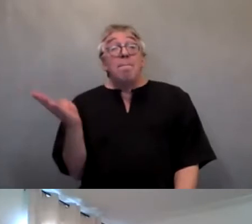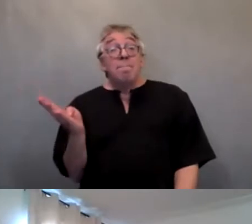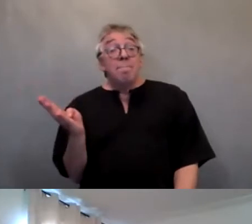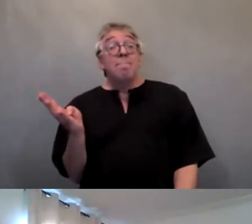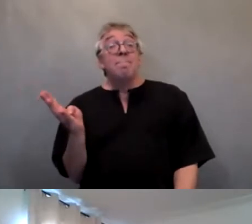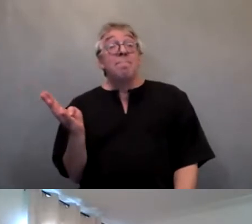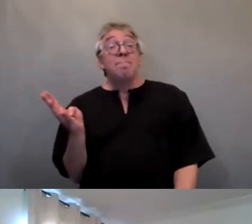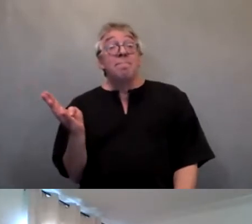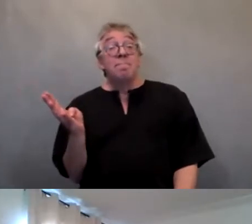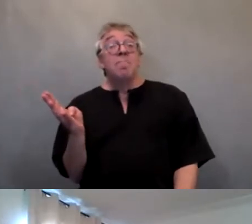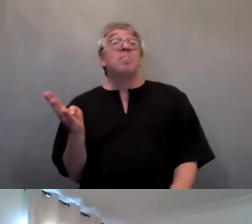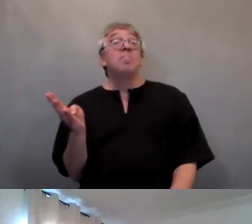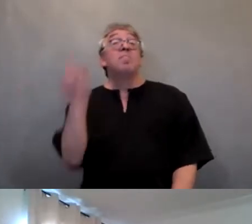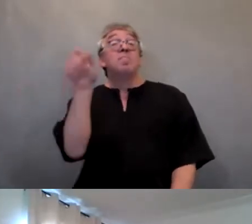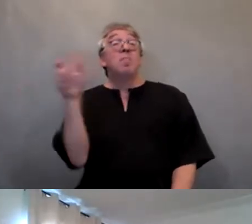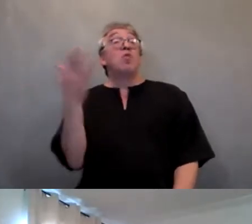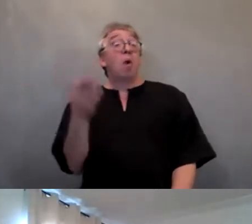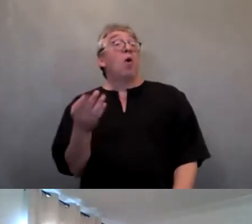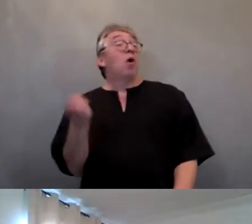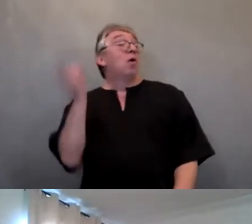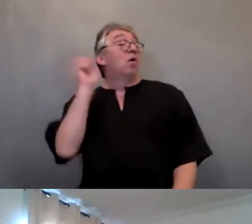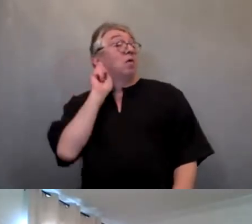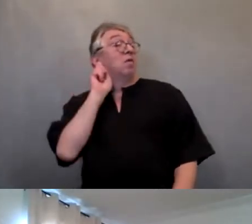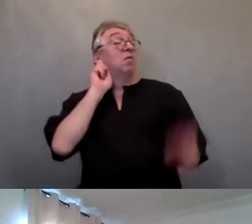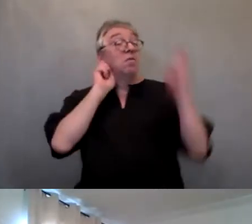companies are providing hearing aid that you can work